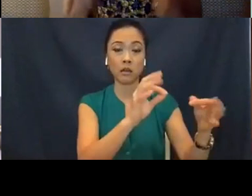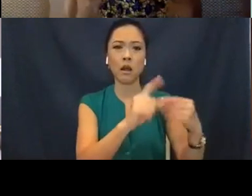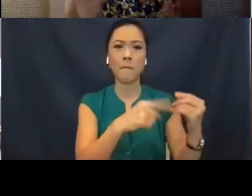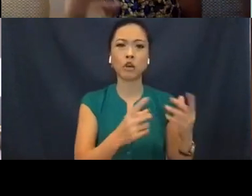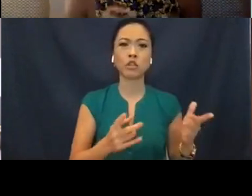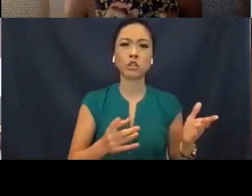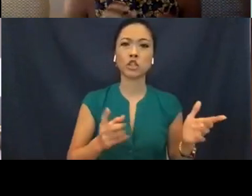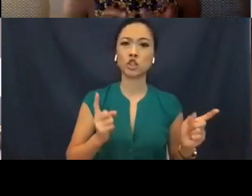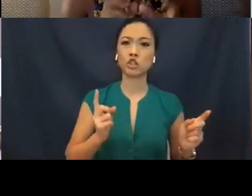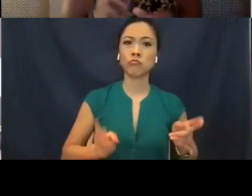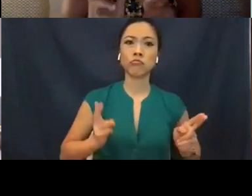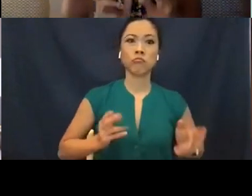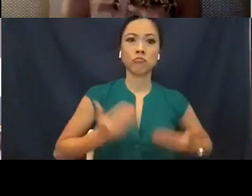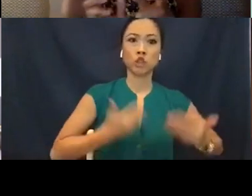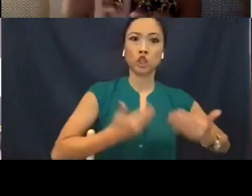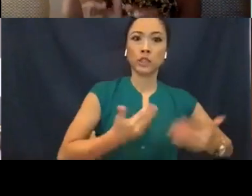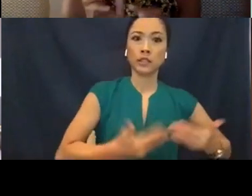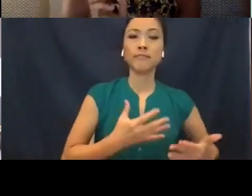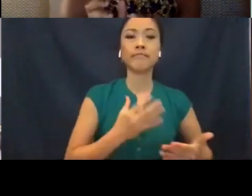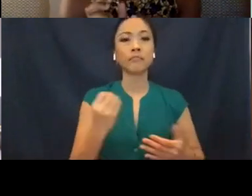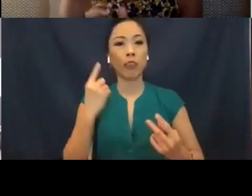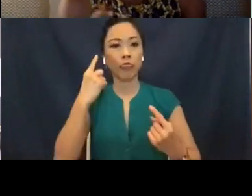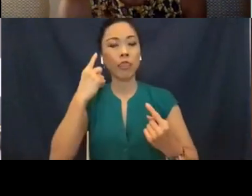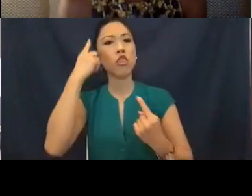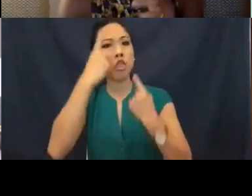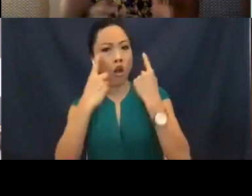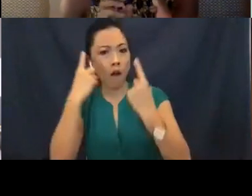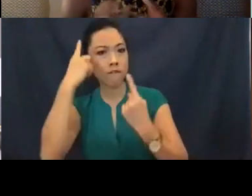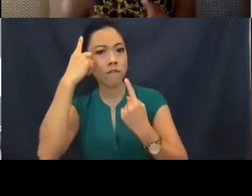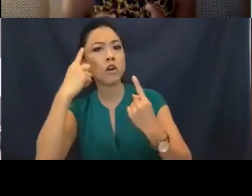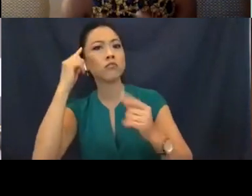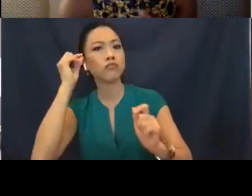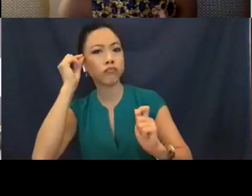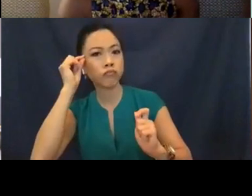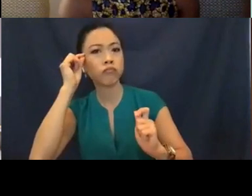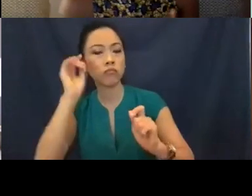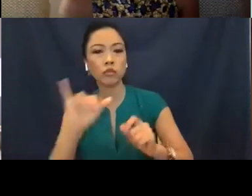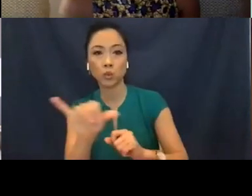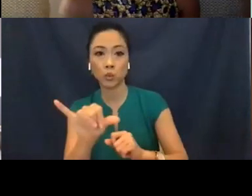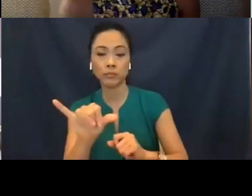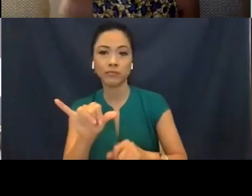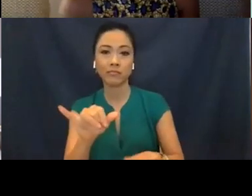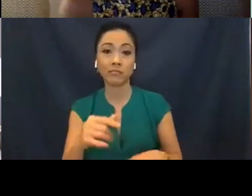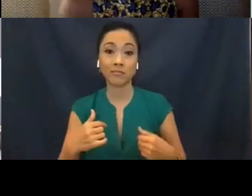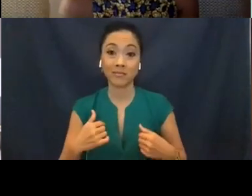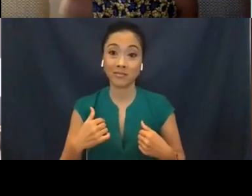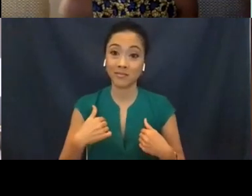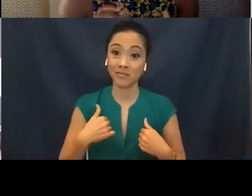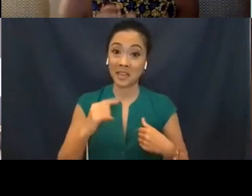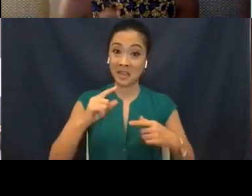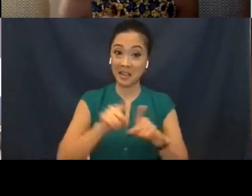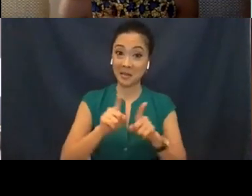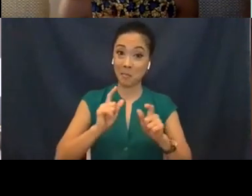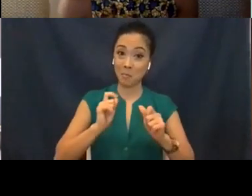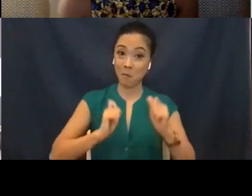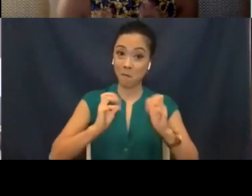think a little bit as a performer, someone who has that relationship to athleticism and